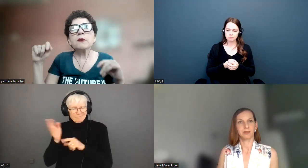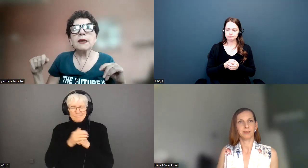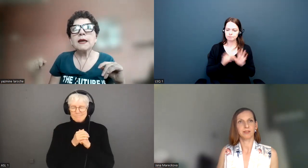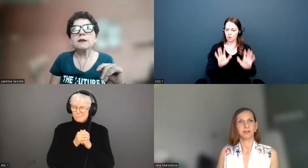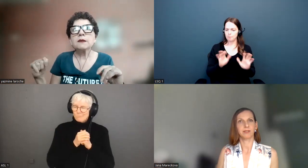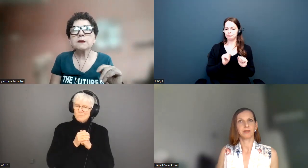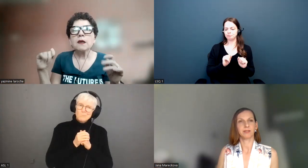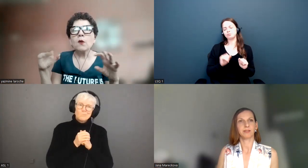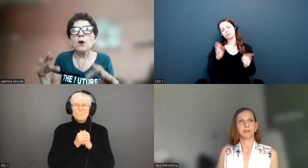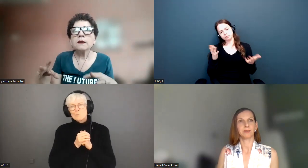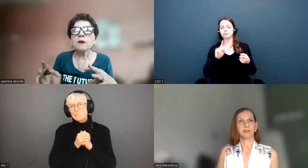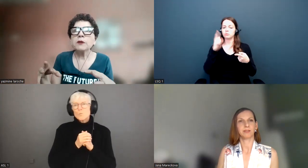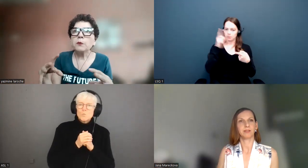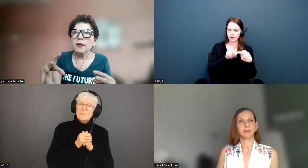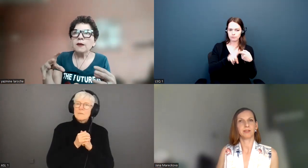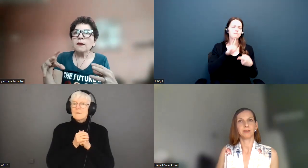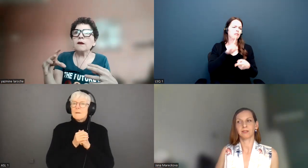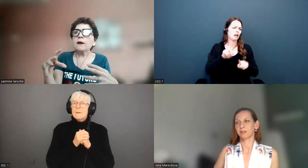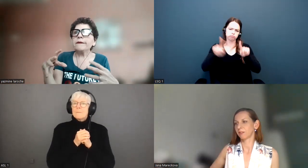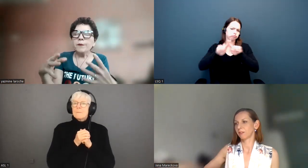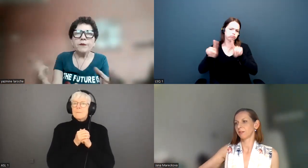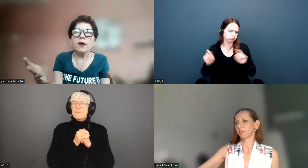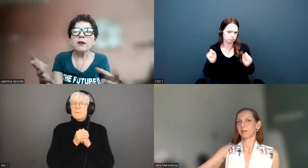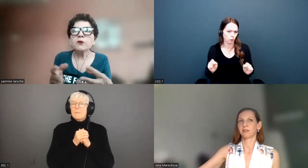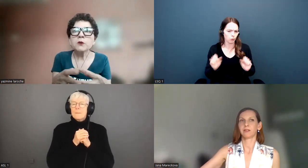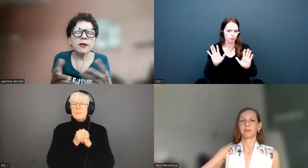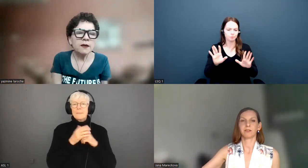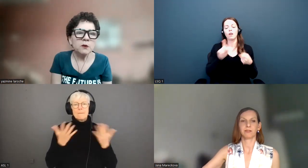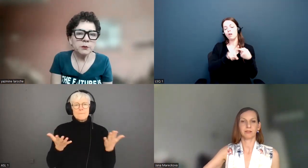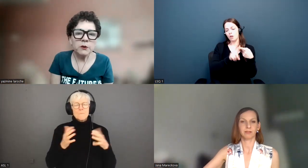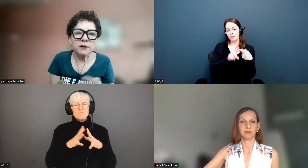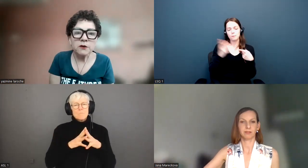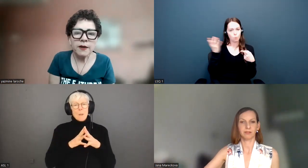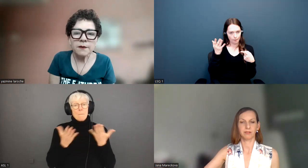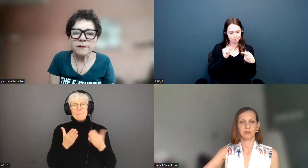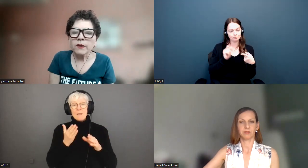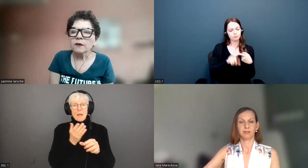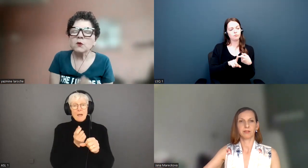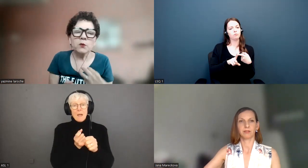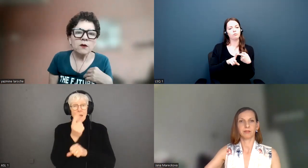can get at this one would be uh if you're doing an annual employee survey so we know